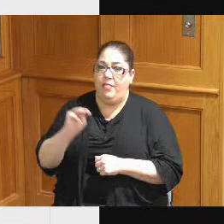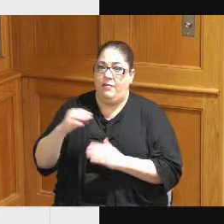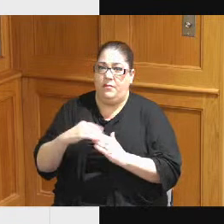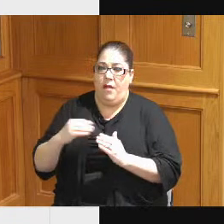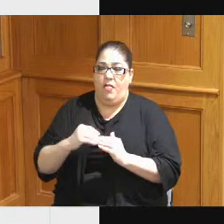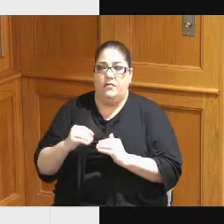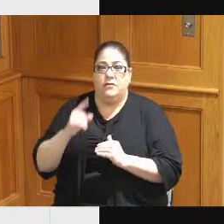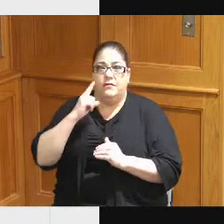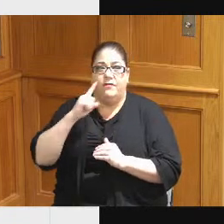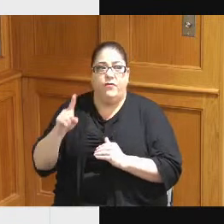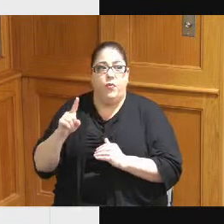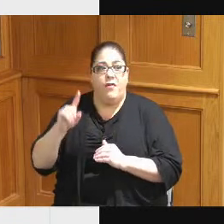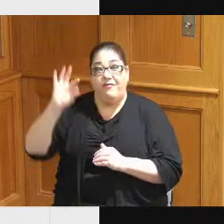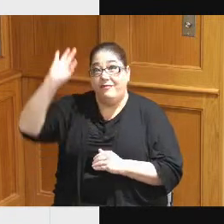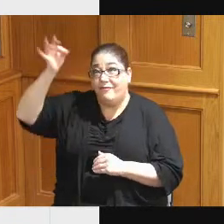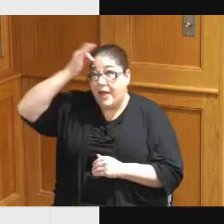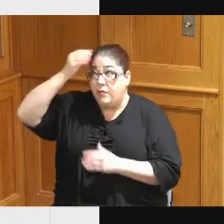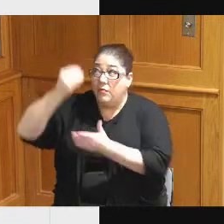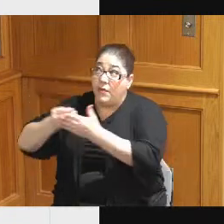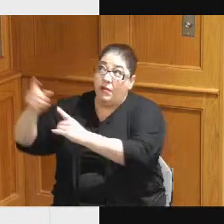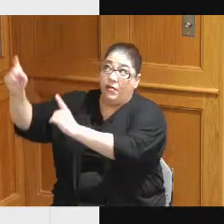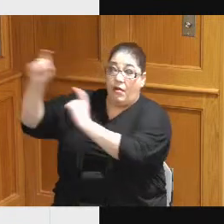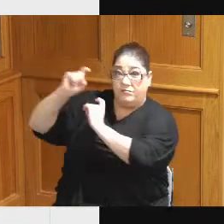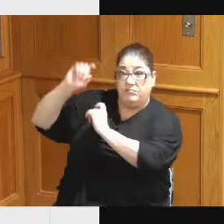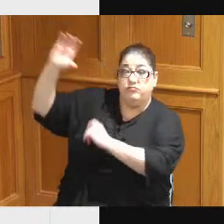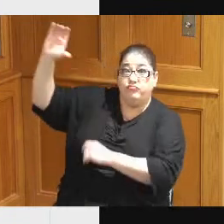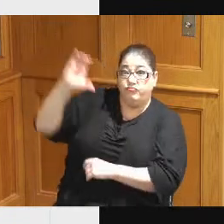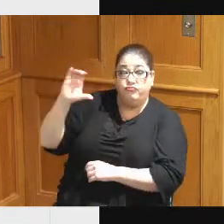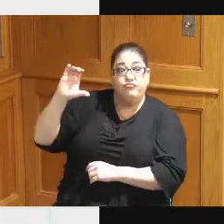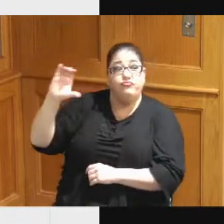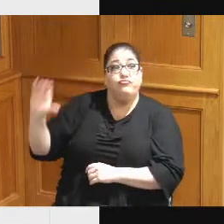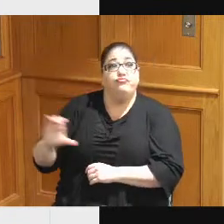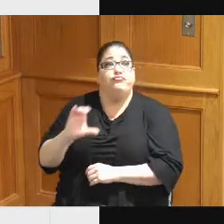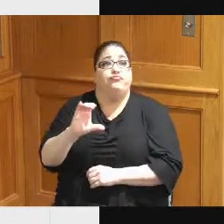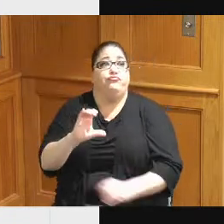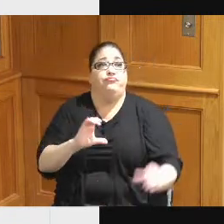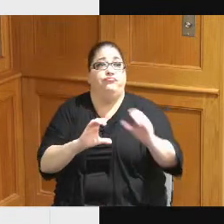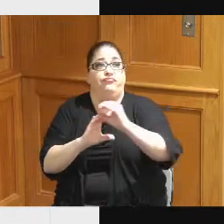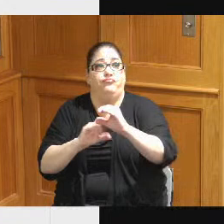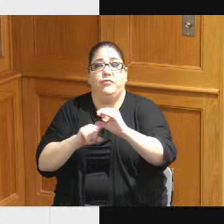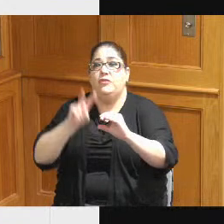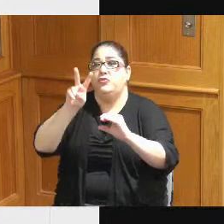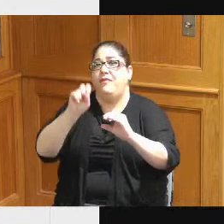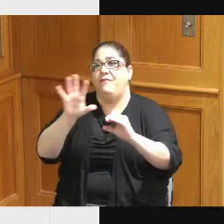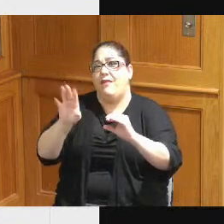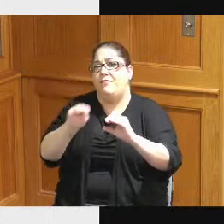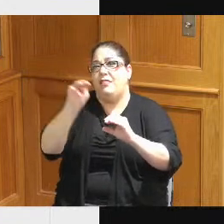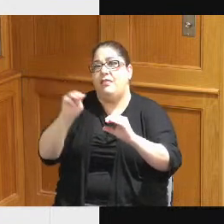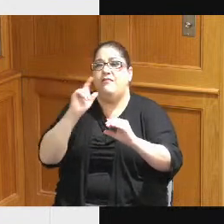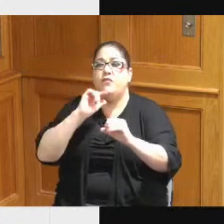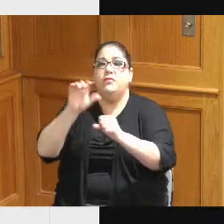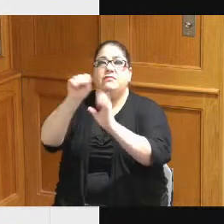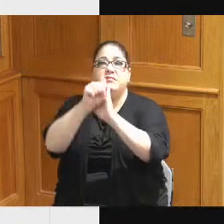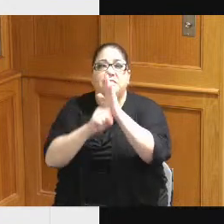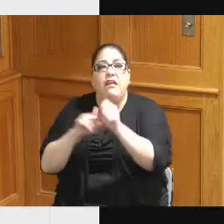a year total in federal funding about two and a half million in state and local funding we